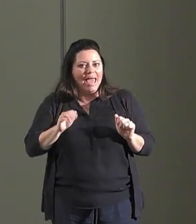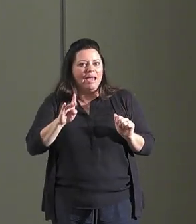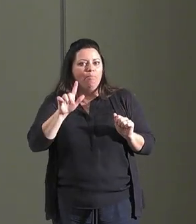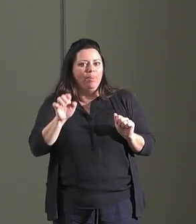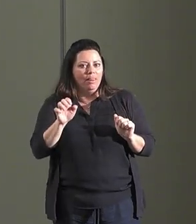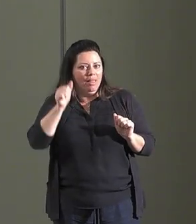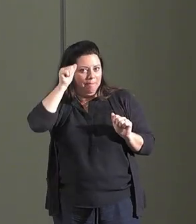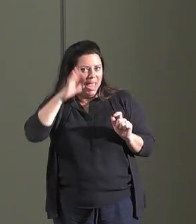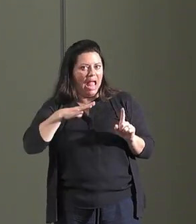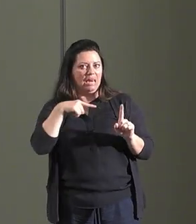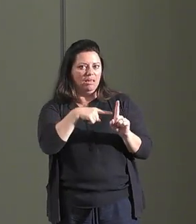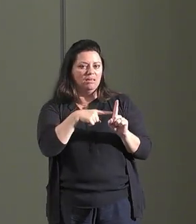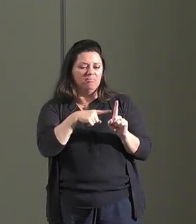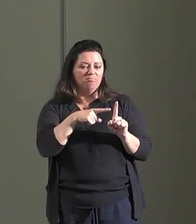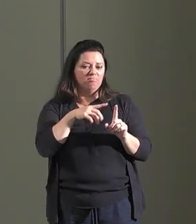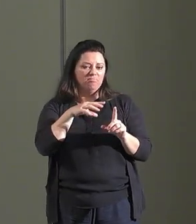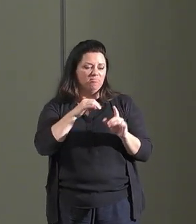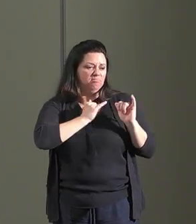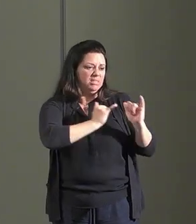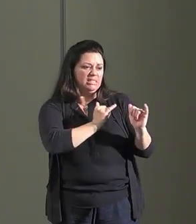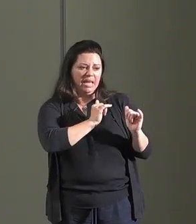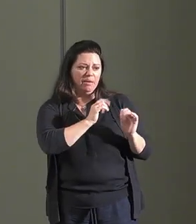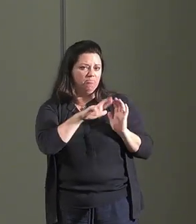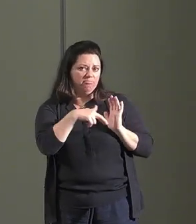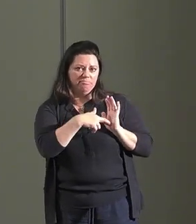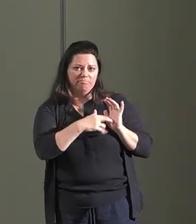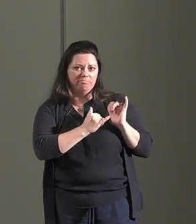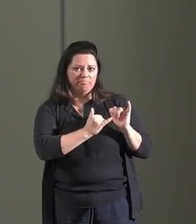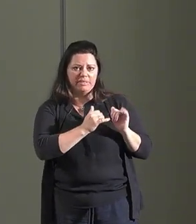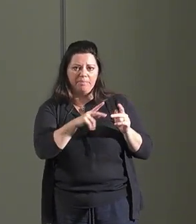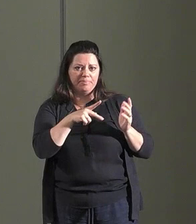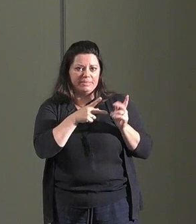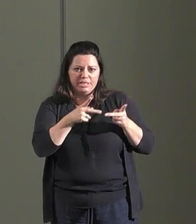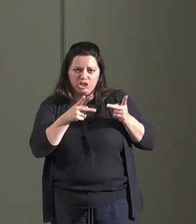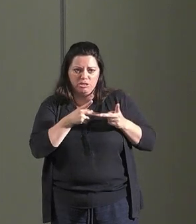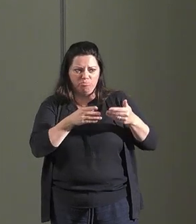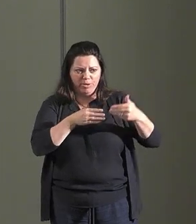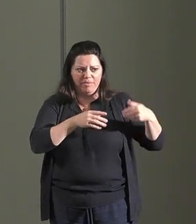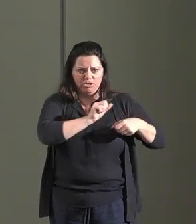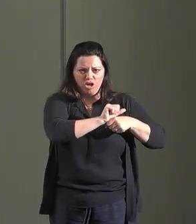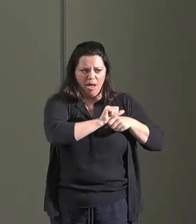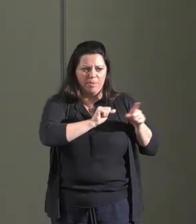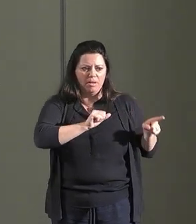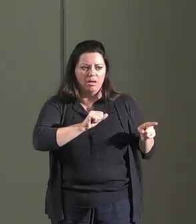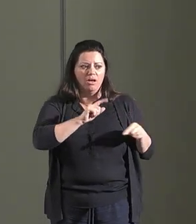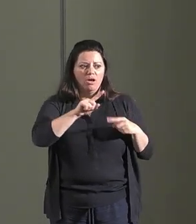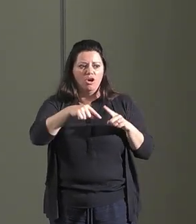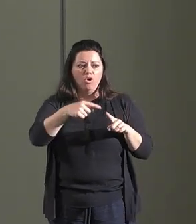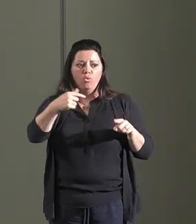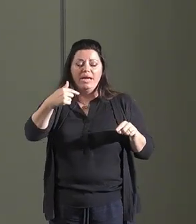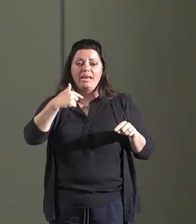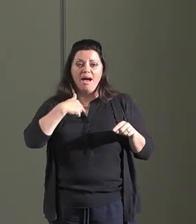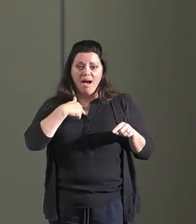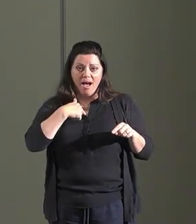in a position like mine at a previous employer. And whenever I wrote accessibility issue tickets